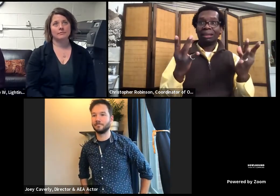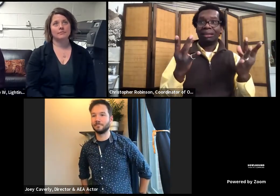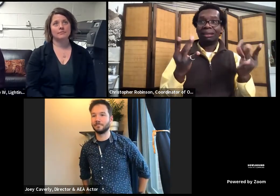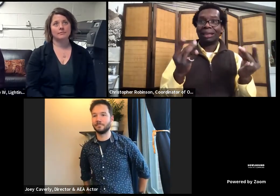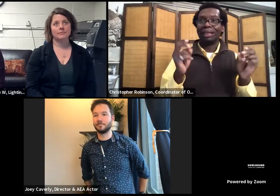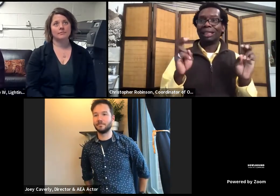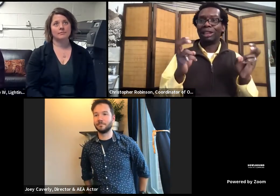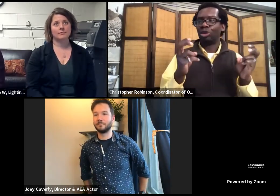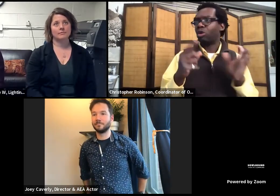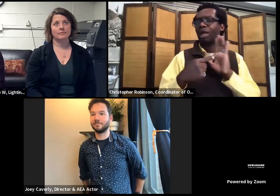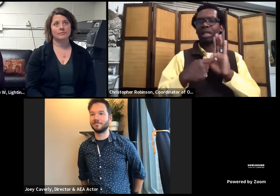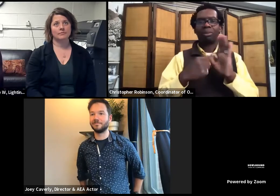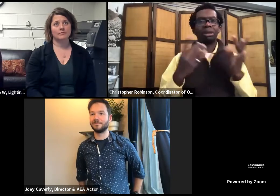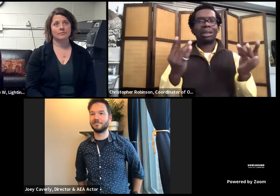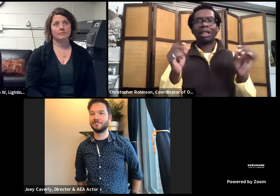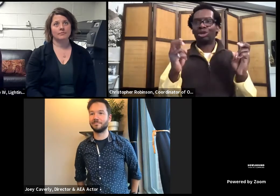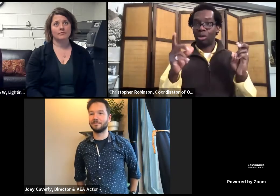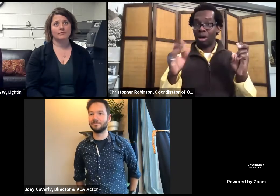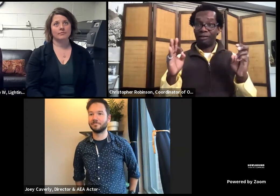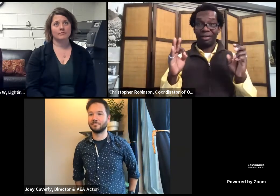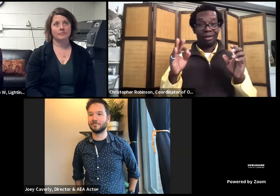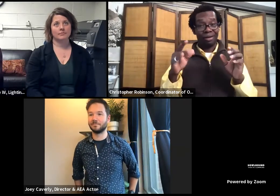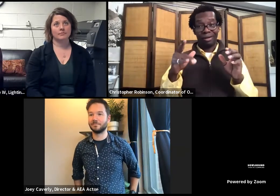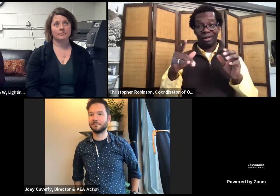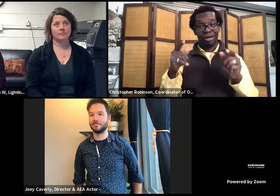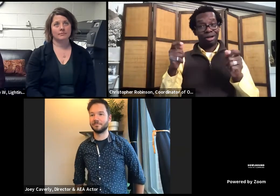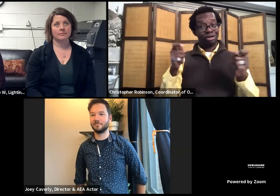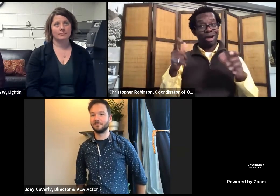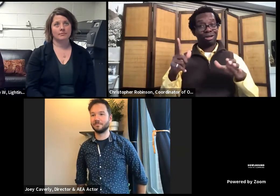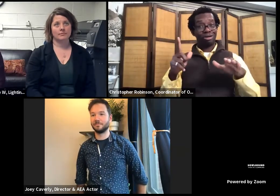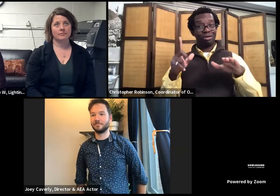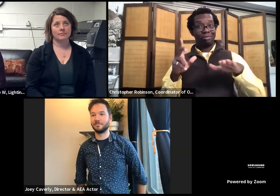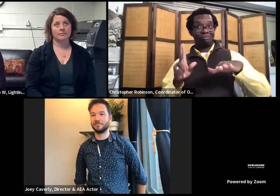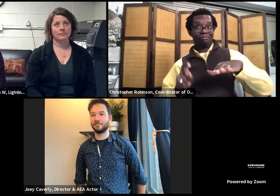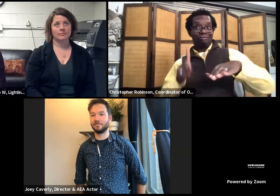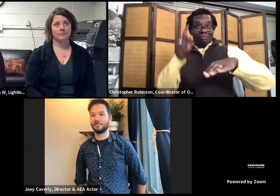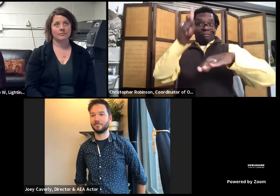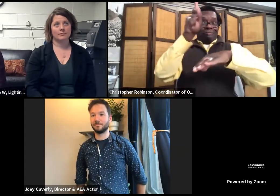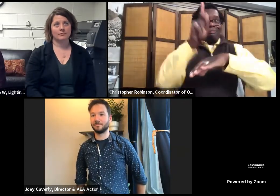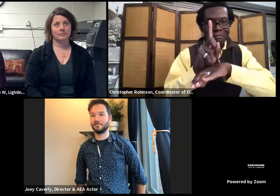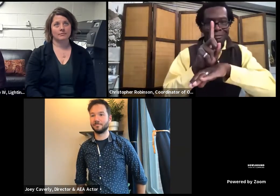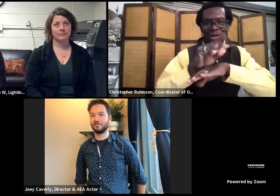What we typically would do. So there's some sick issues. For example, for directors,